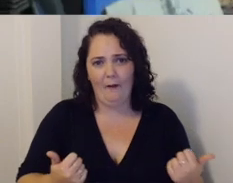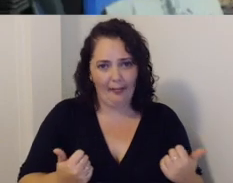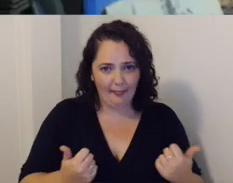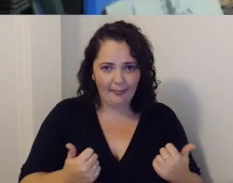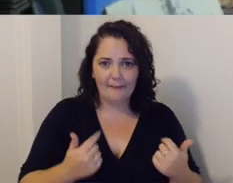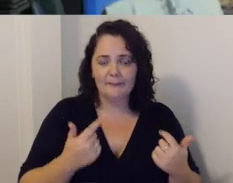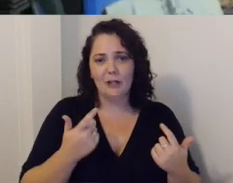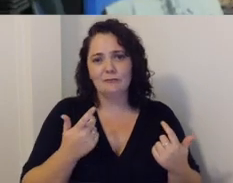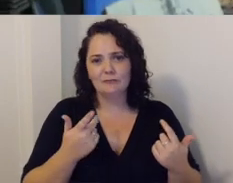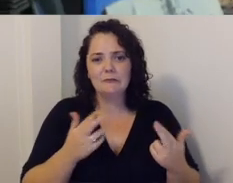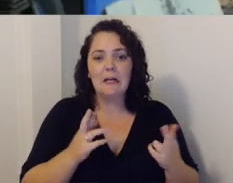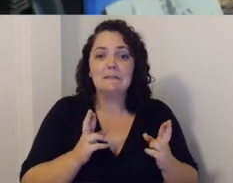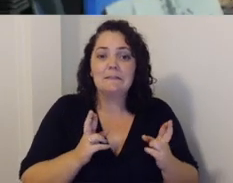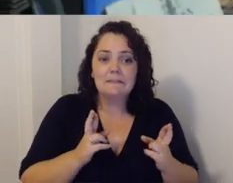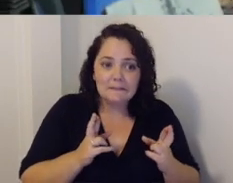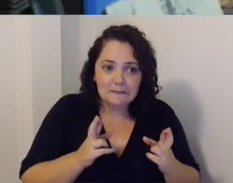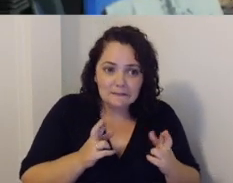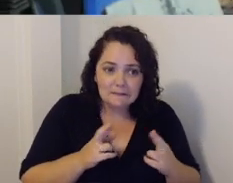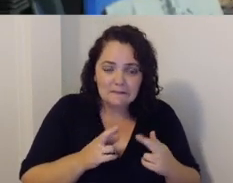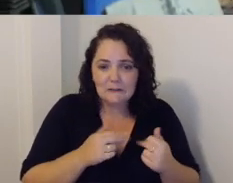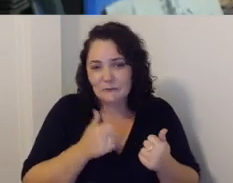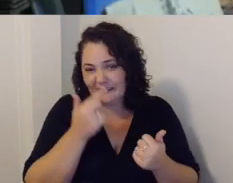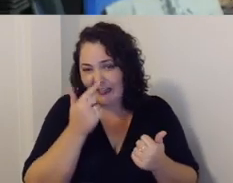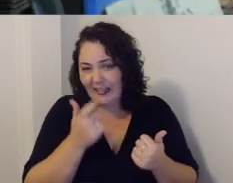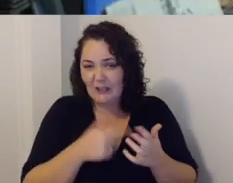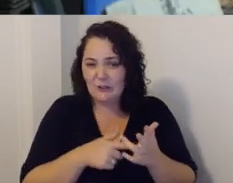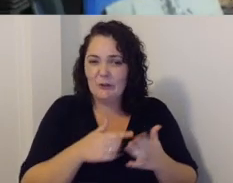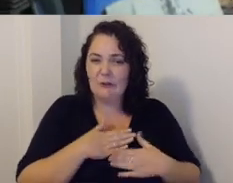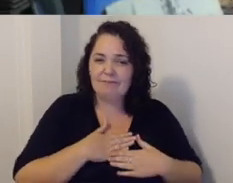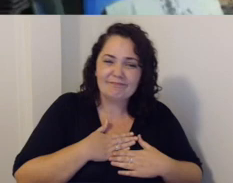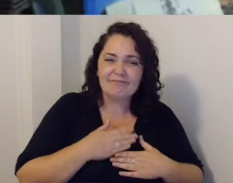out to all of our friends around the country who are enduring uh you know more strict lockdowns